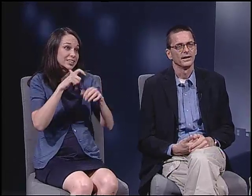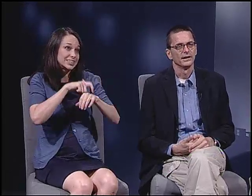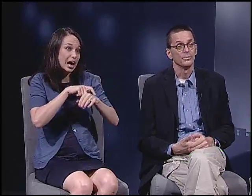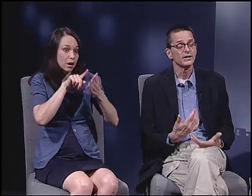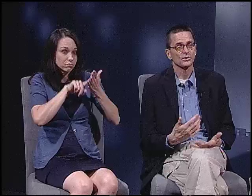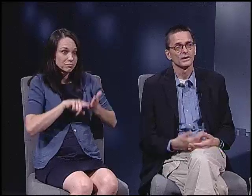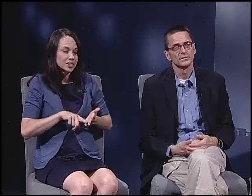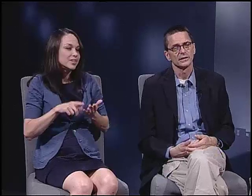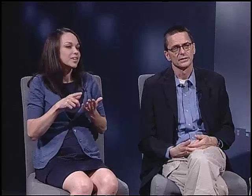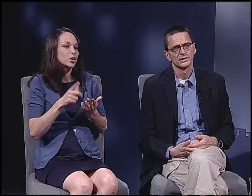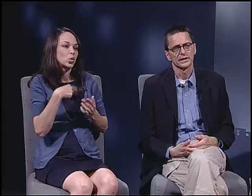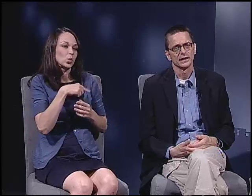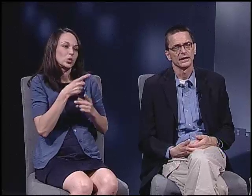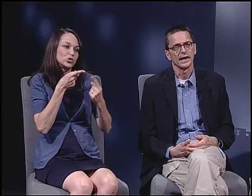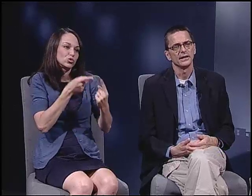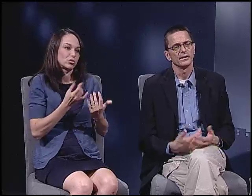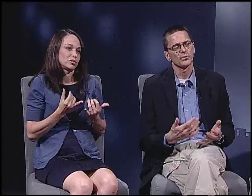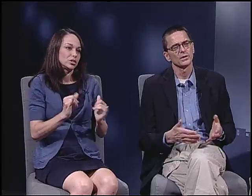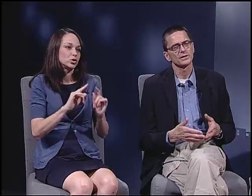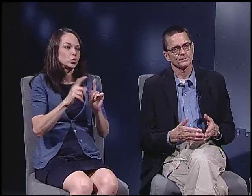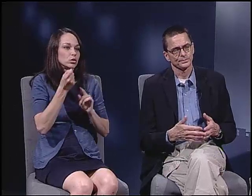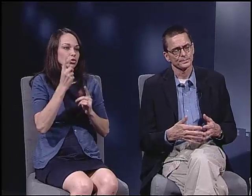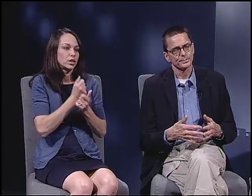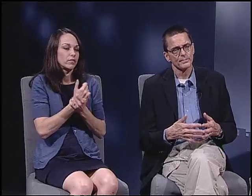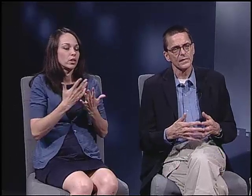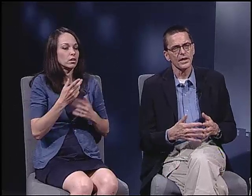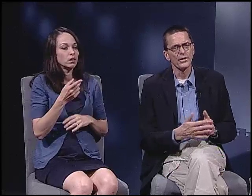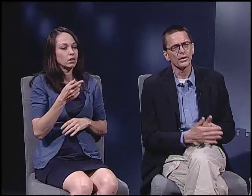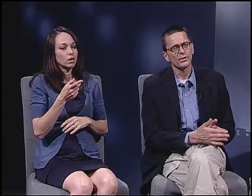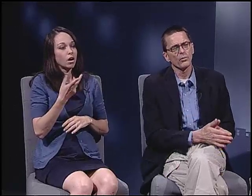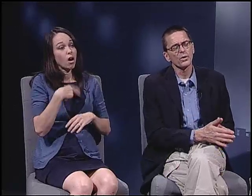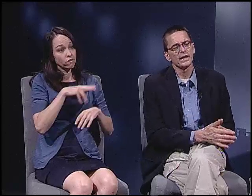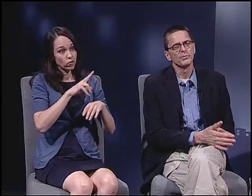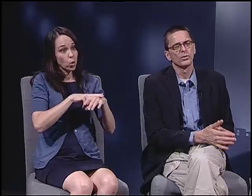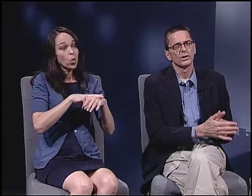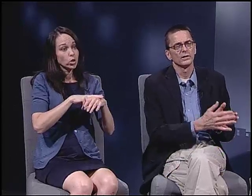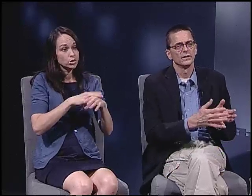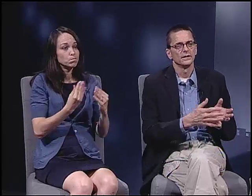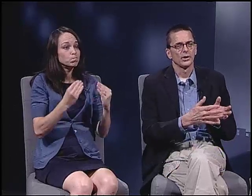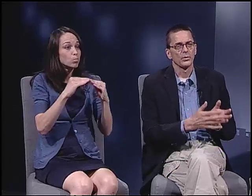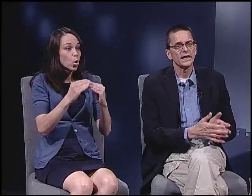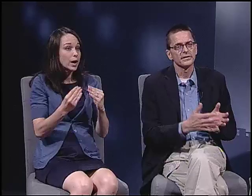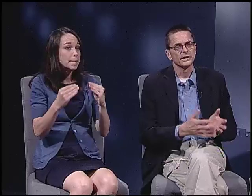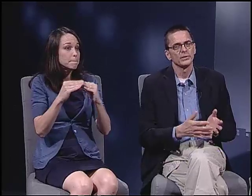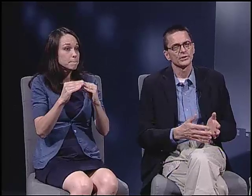we struggle to understand. And of course, there are more and more arenas in which